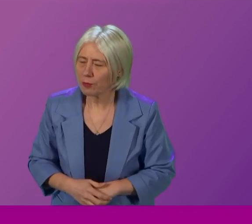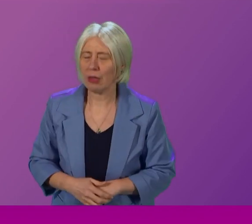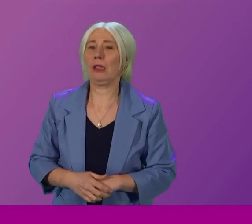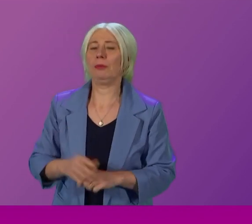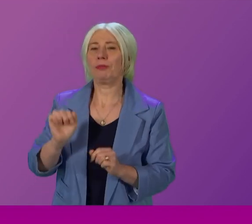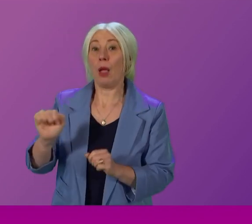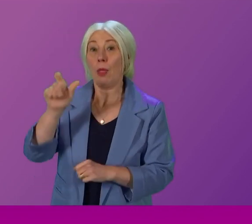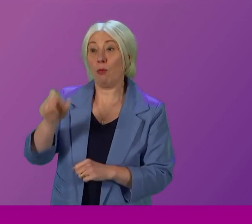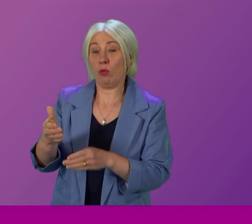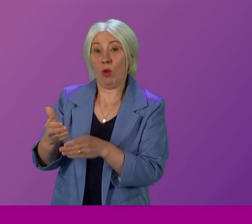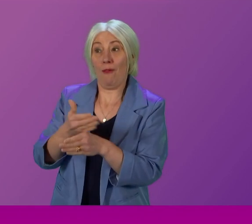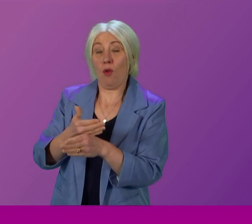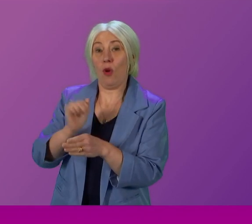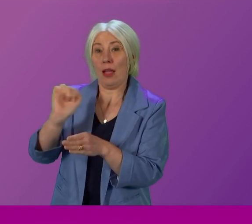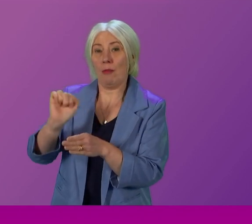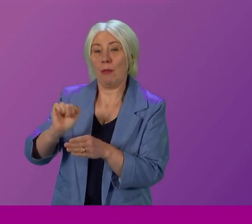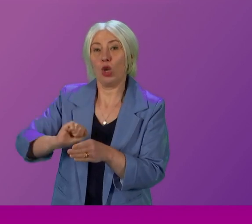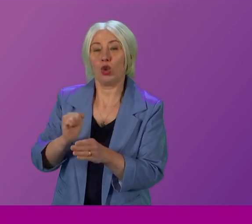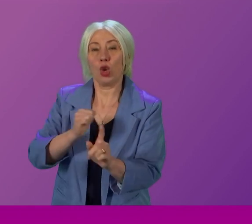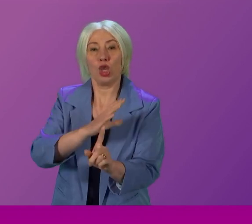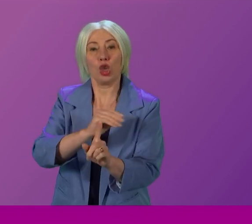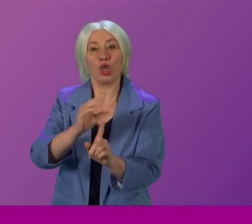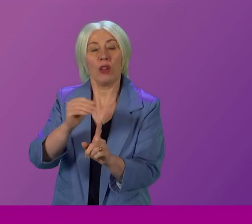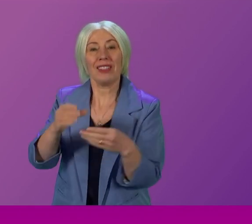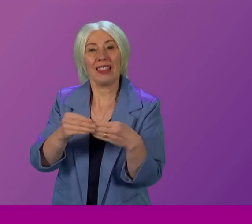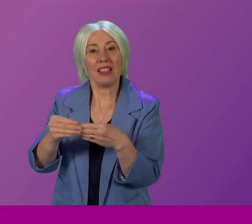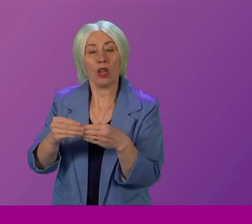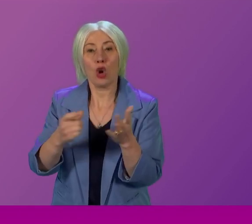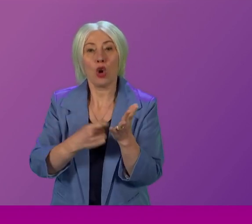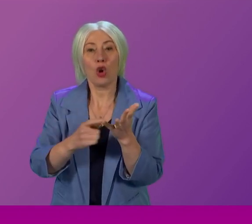predecessor as Scottish Conservative leader, Ruth Davidson, has said: